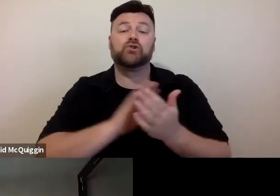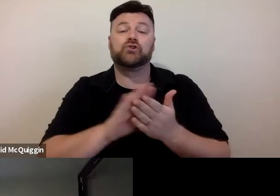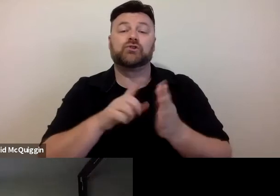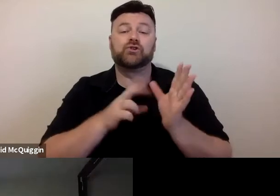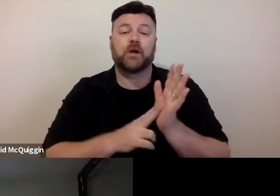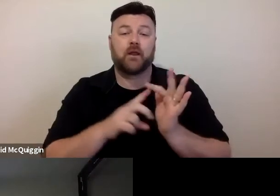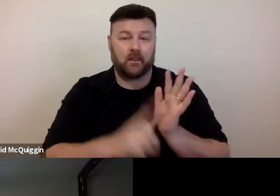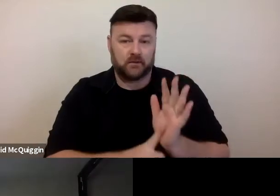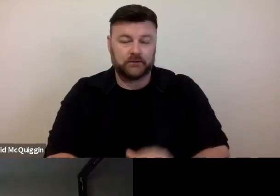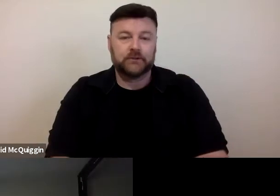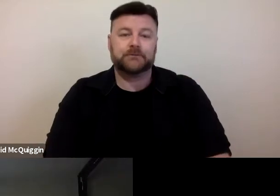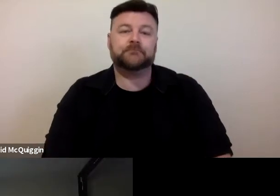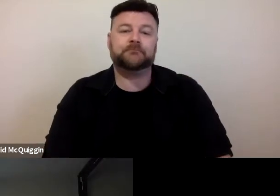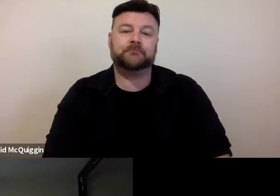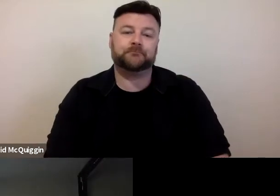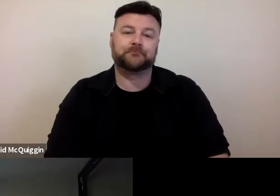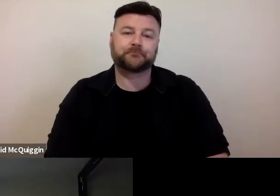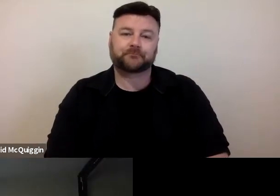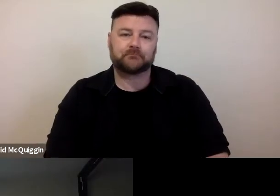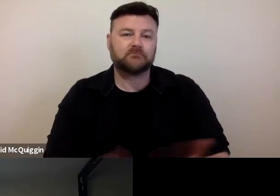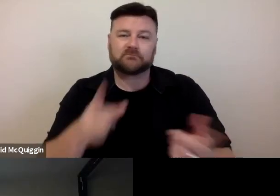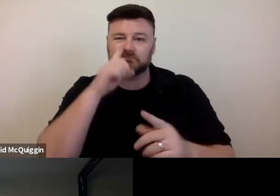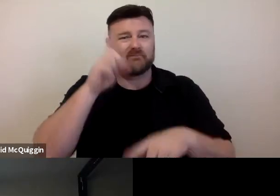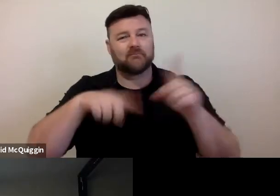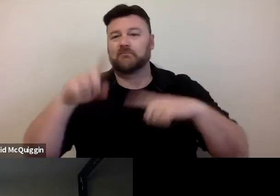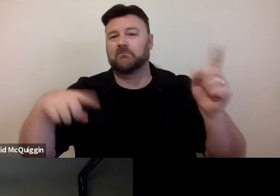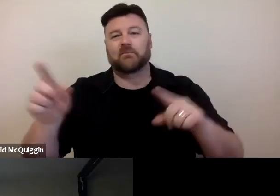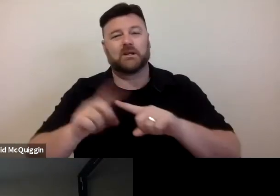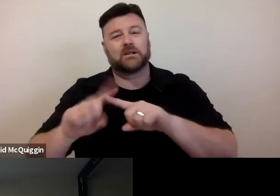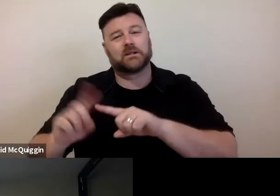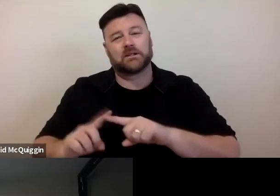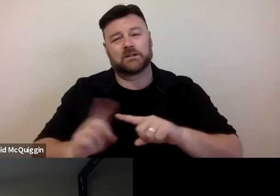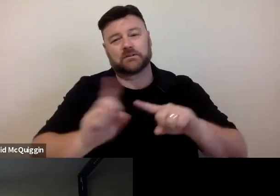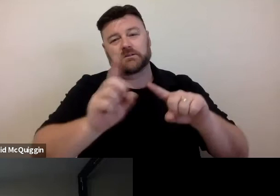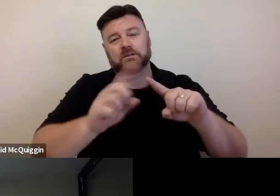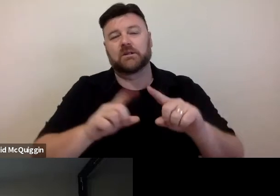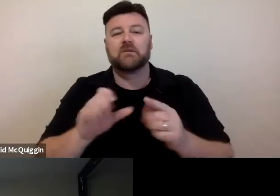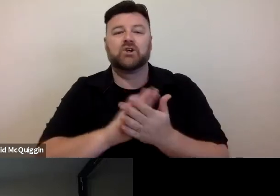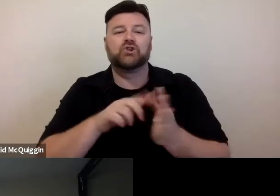But because you can't talk - you can't have 50 million channels. Actually, you can. I worked with a franchise